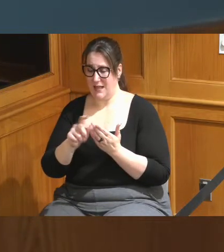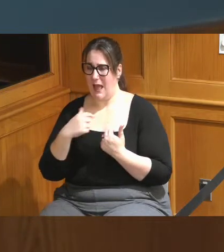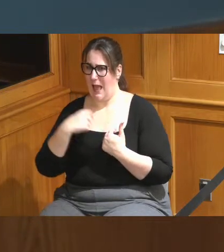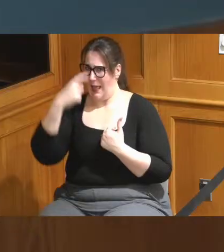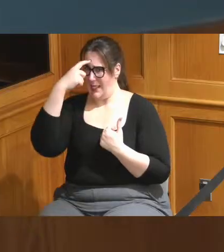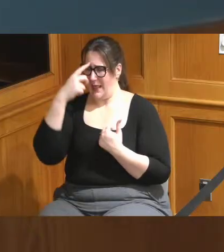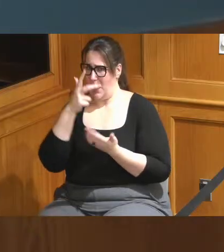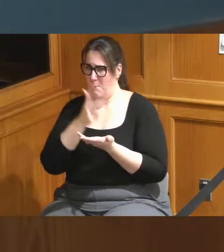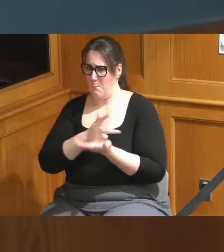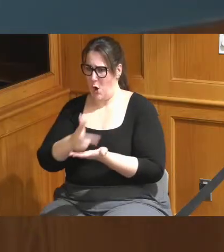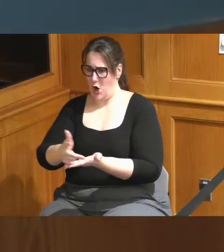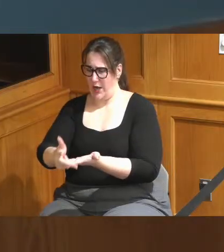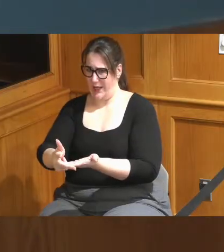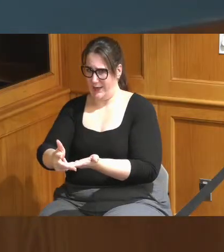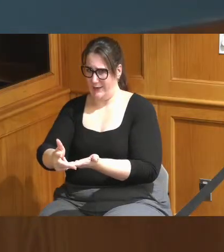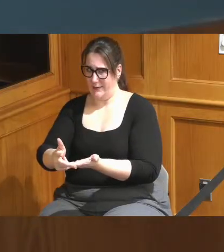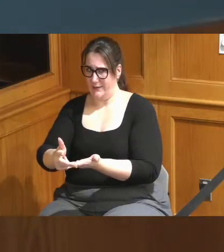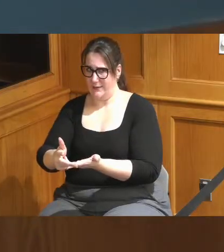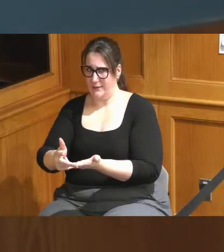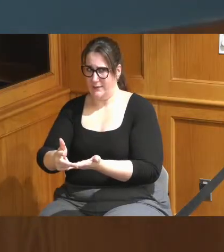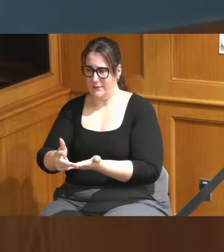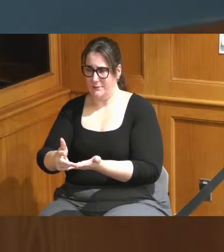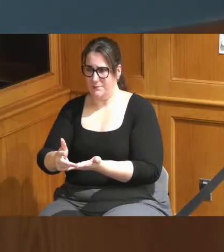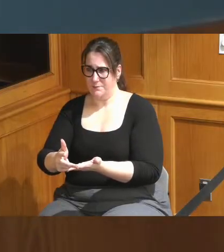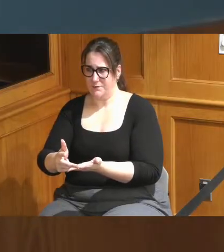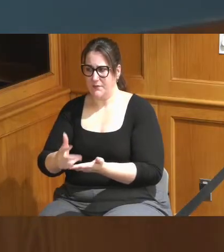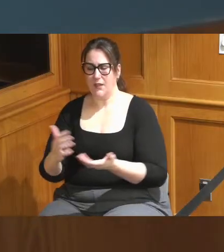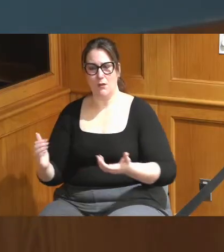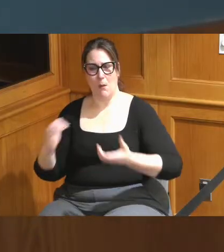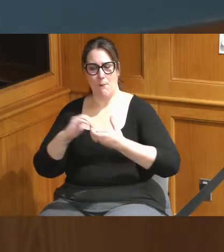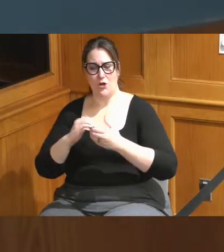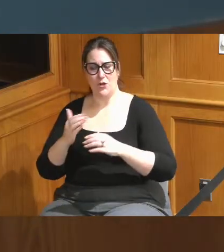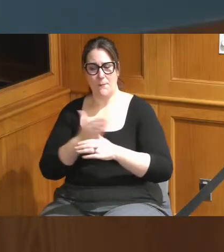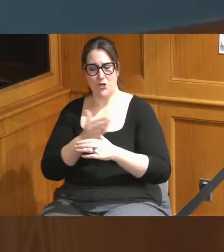and the infrastructure that has been created, a partnership between the city, the county, and the